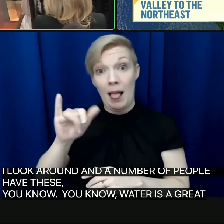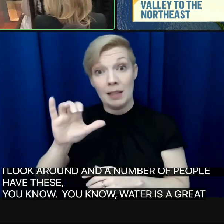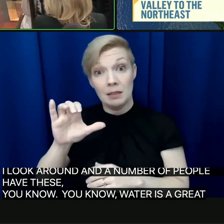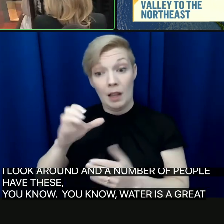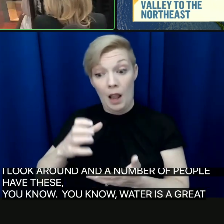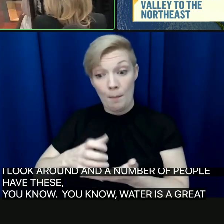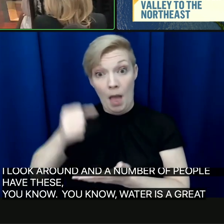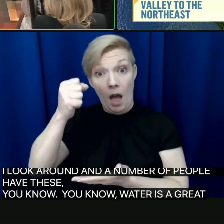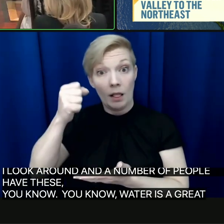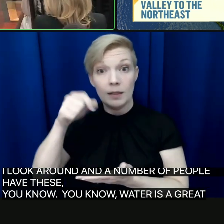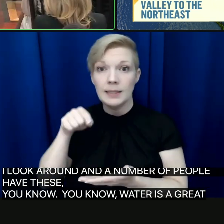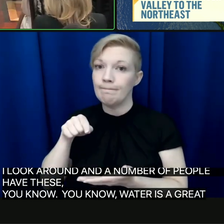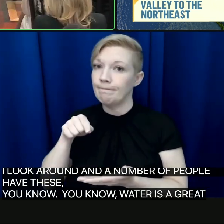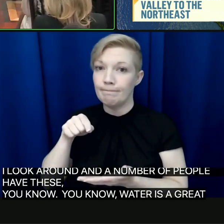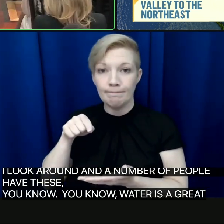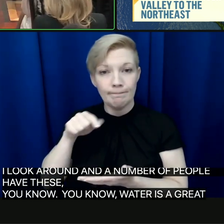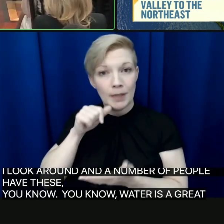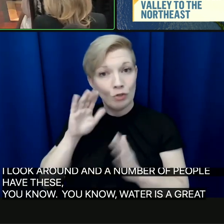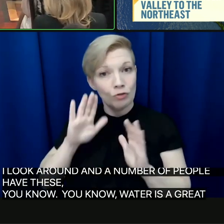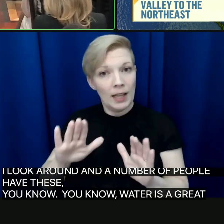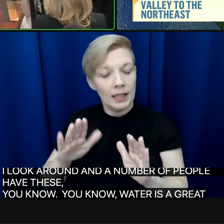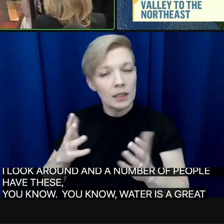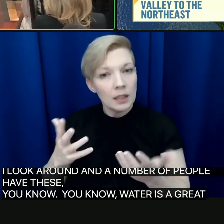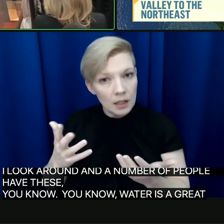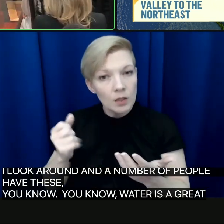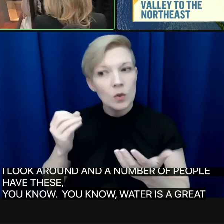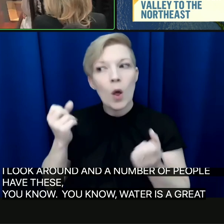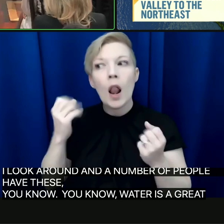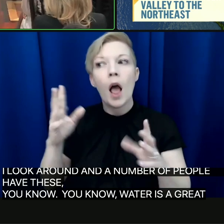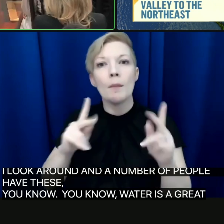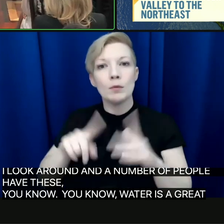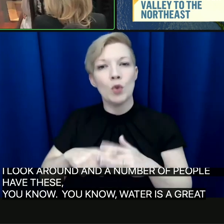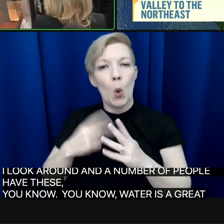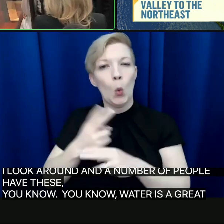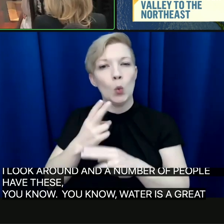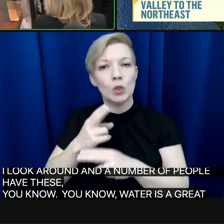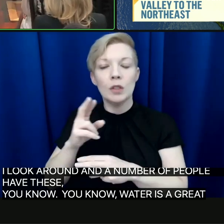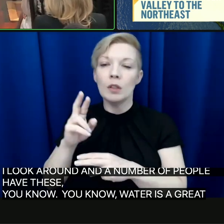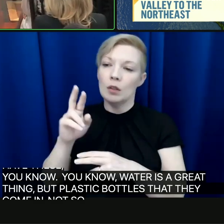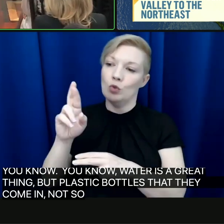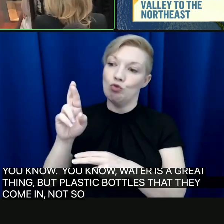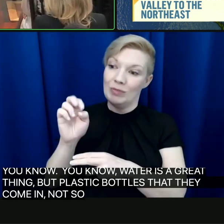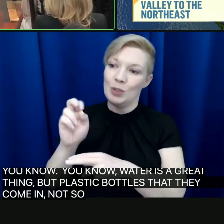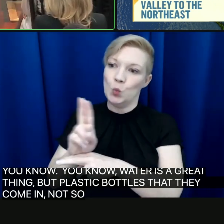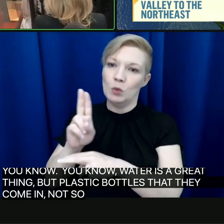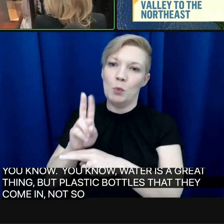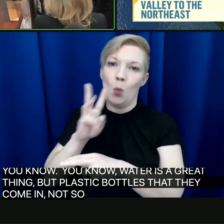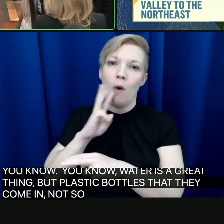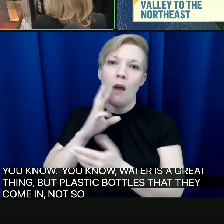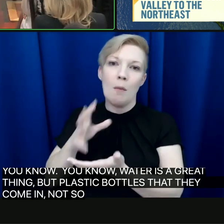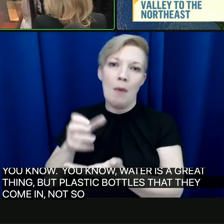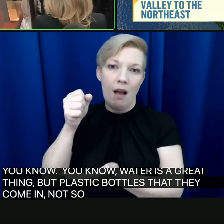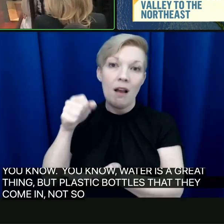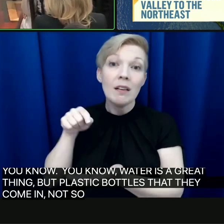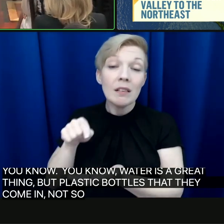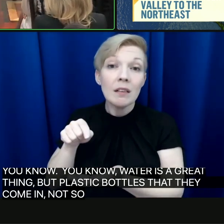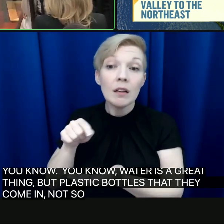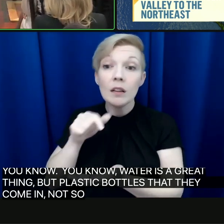They come in, not so much. So a reusable water bottle is very simple. I -- not everybody can do it, but I bike to work.